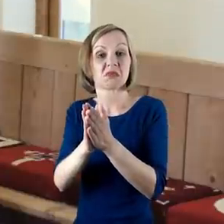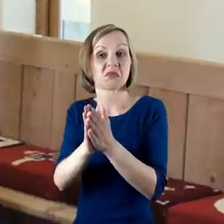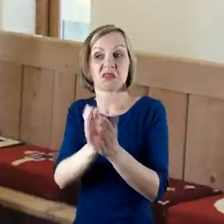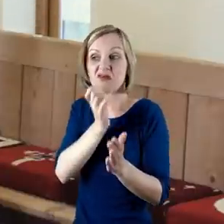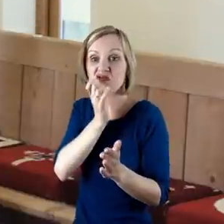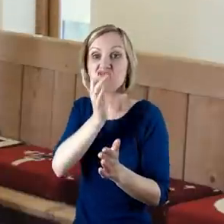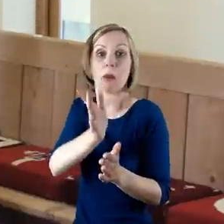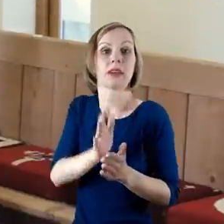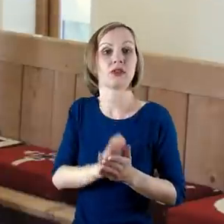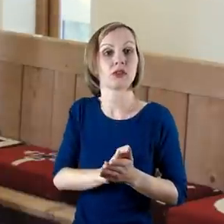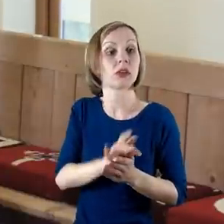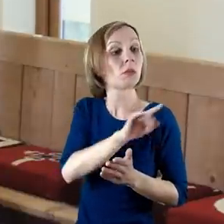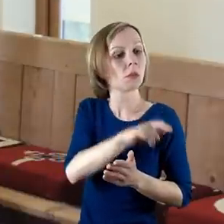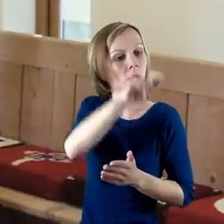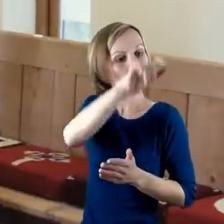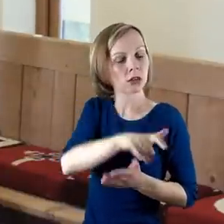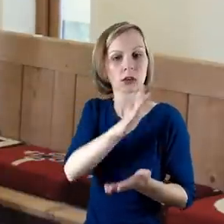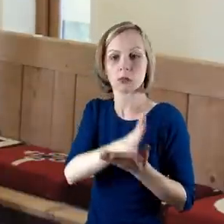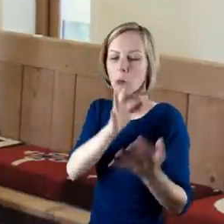is a religion that leads to acts of compassion.